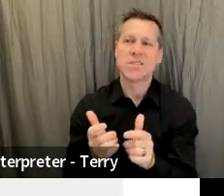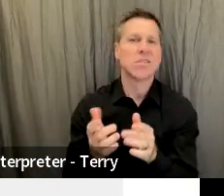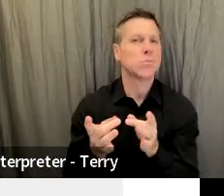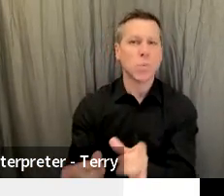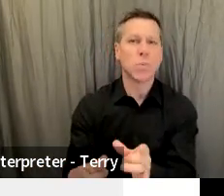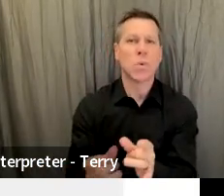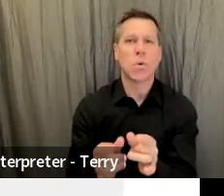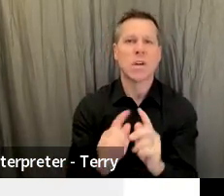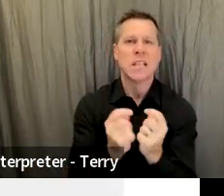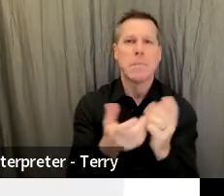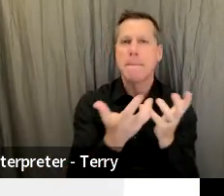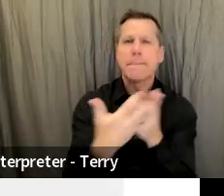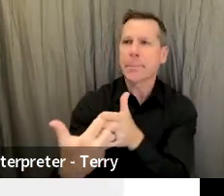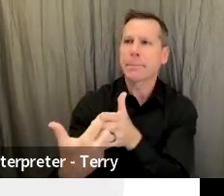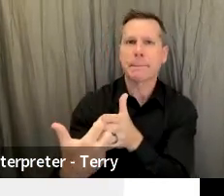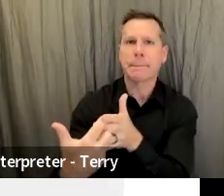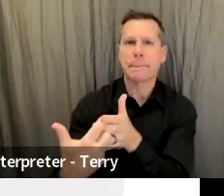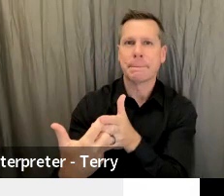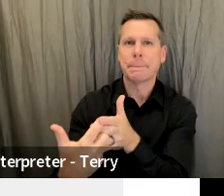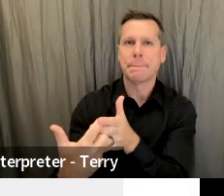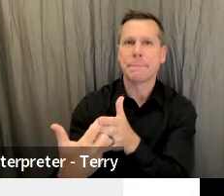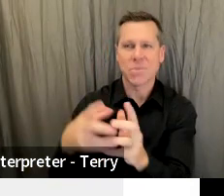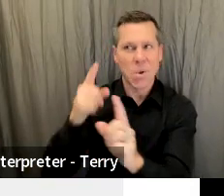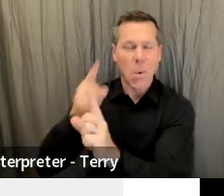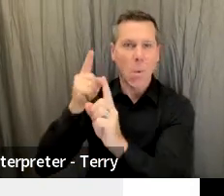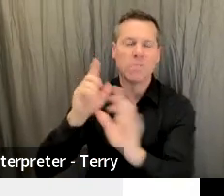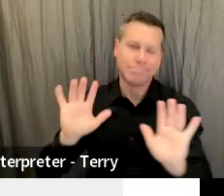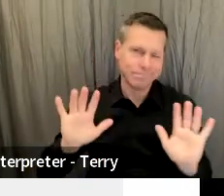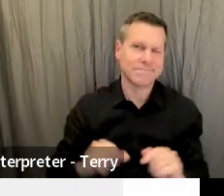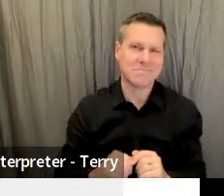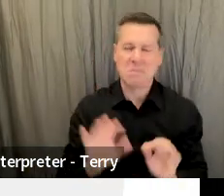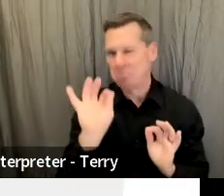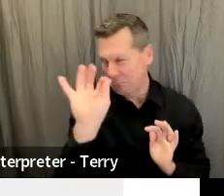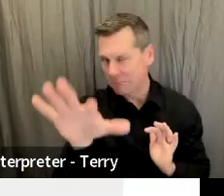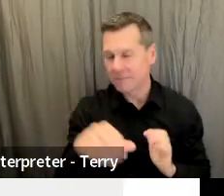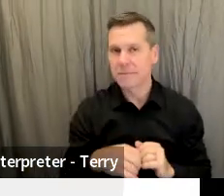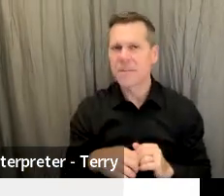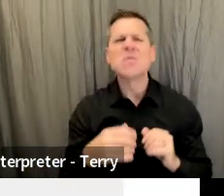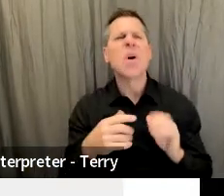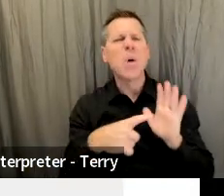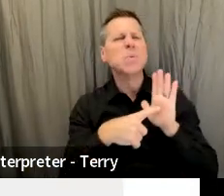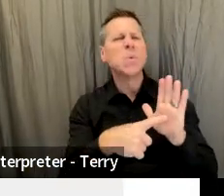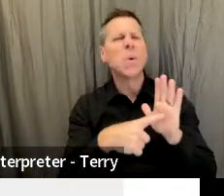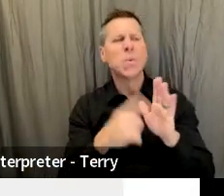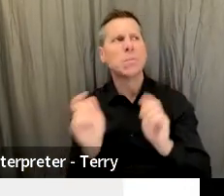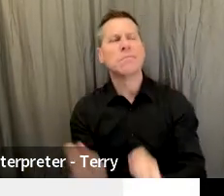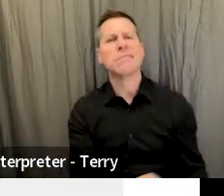So let me show you here.